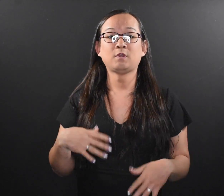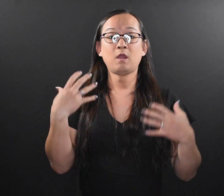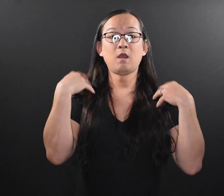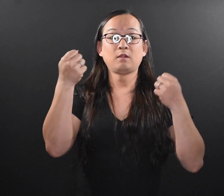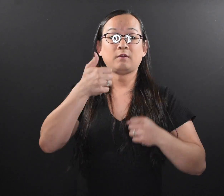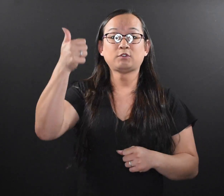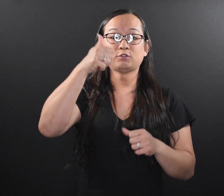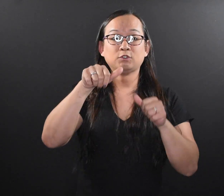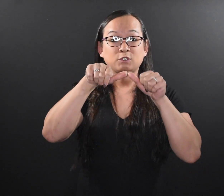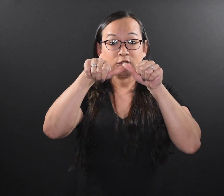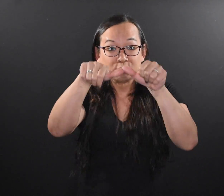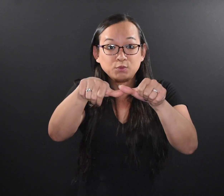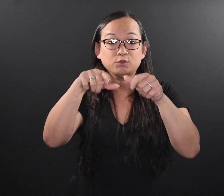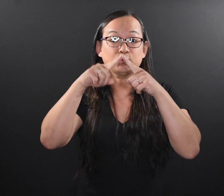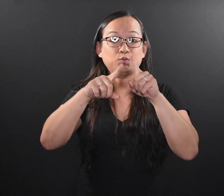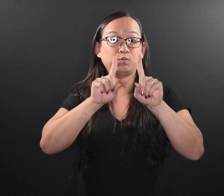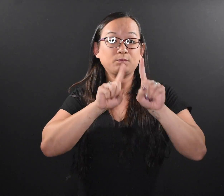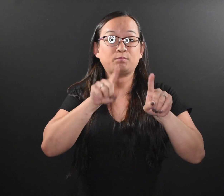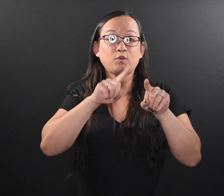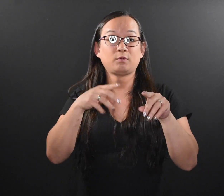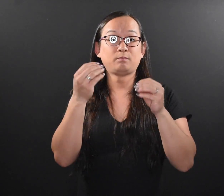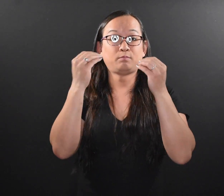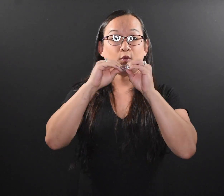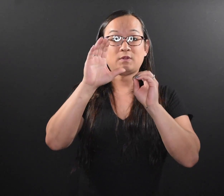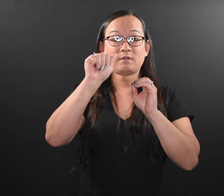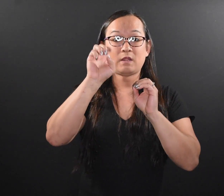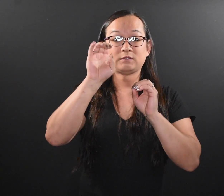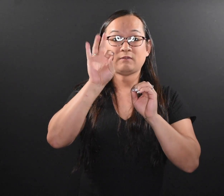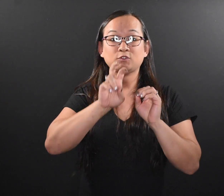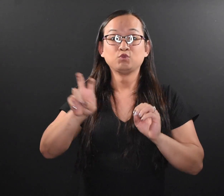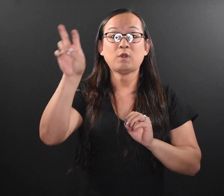As health officials continue to report more cases of travelers becoming infected